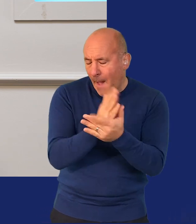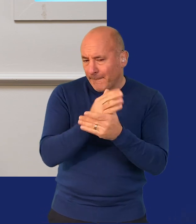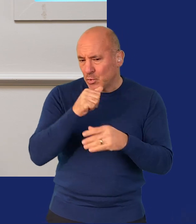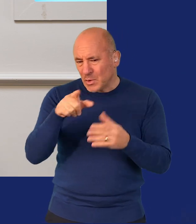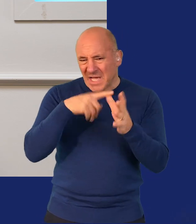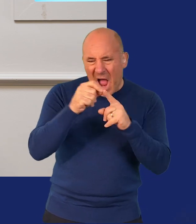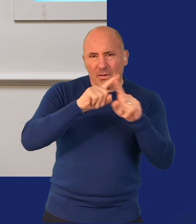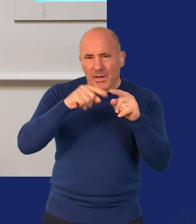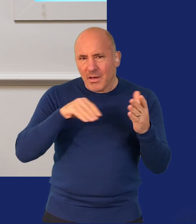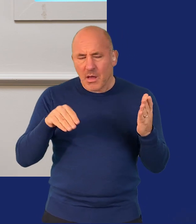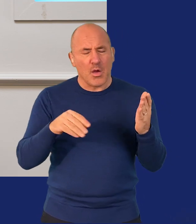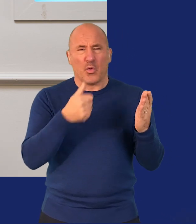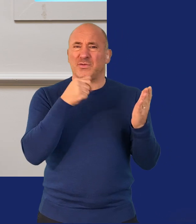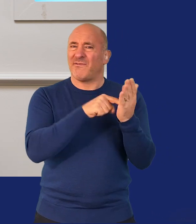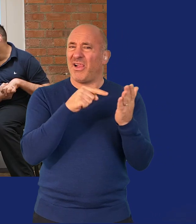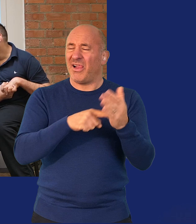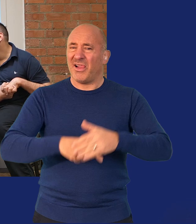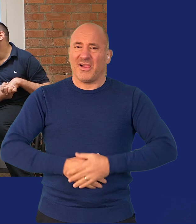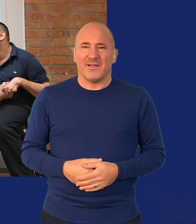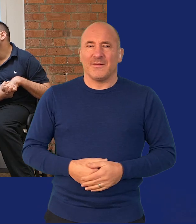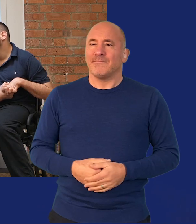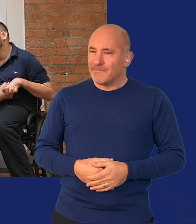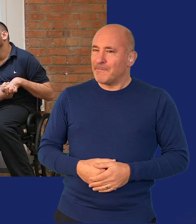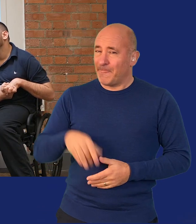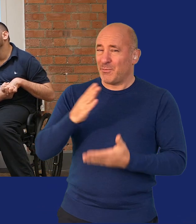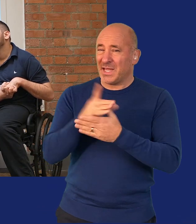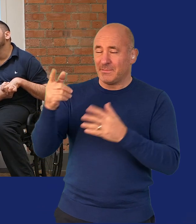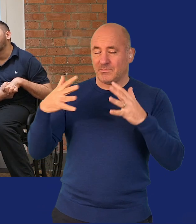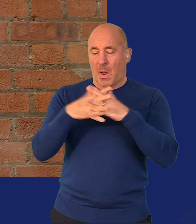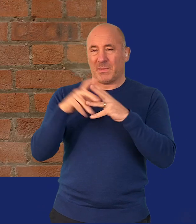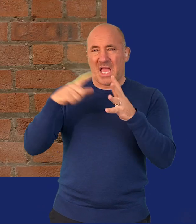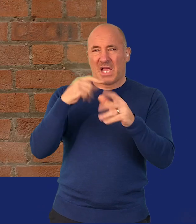I think sometimes, WCAG, I think it's come a long, long way.